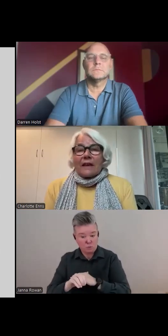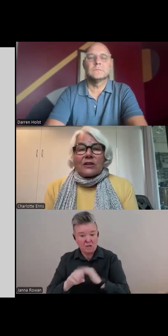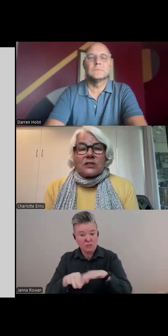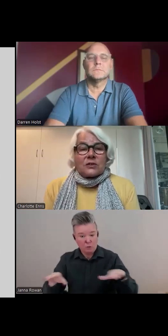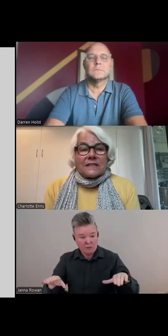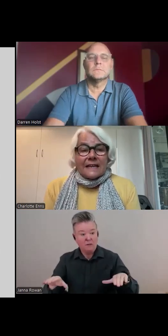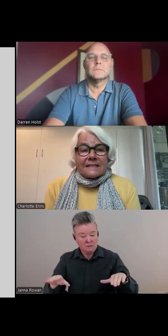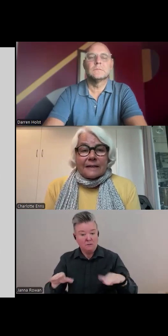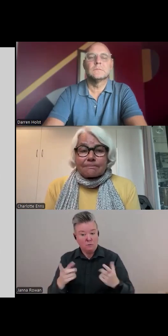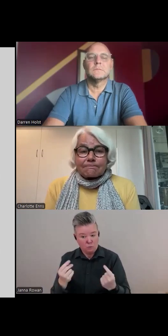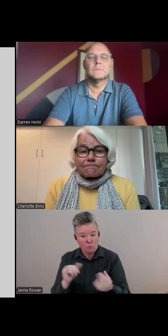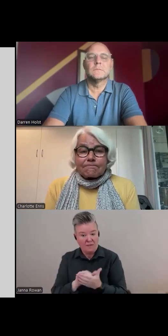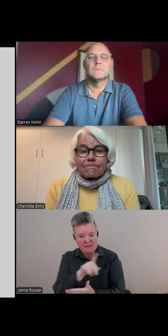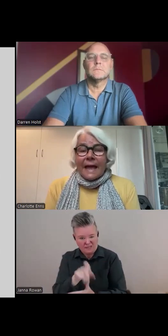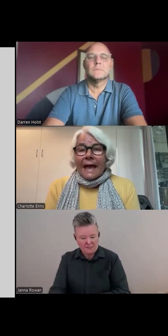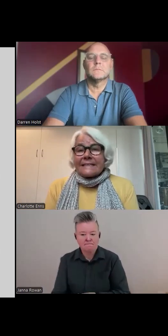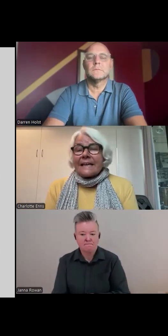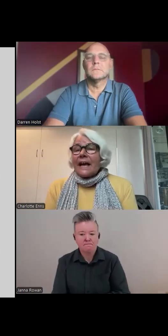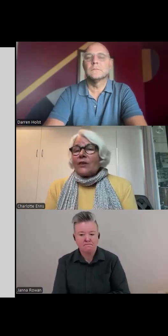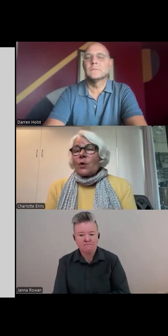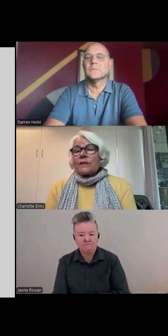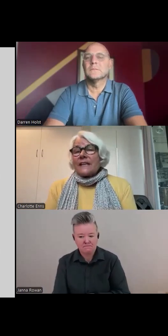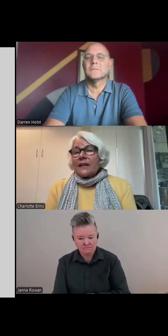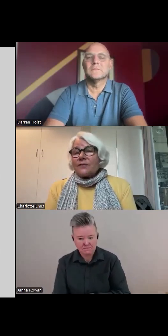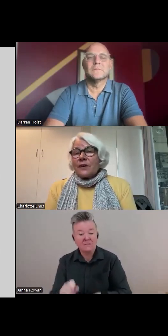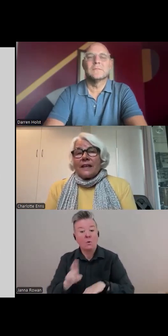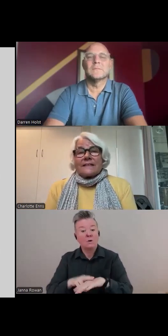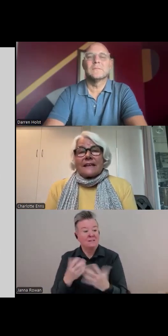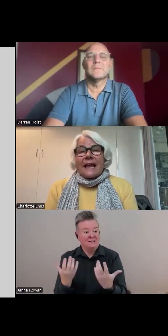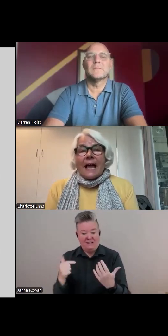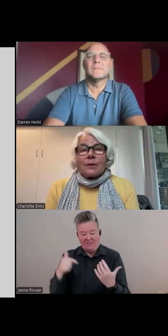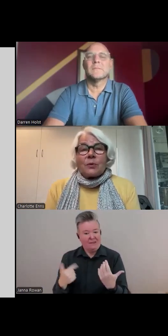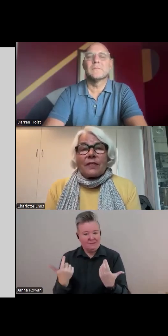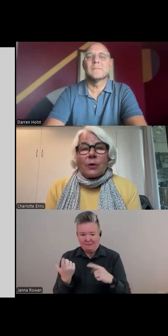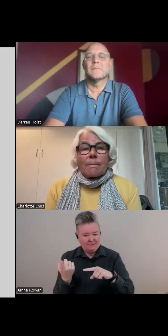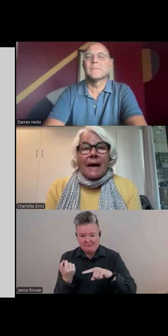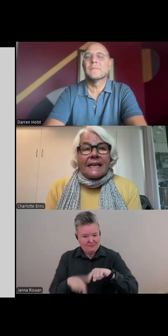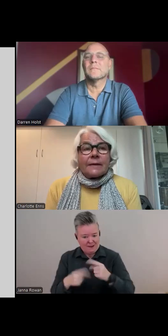to do the testing. And of course, none of this can happen without money.